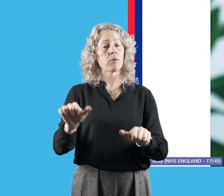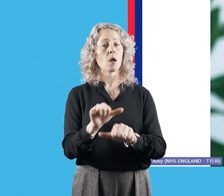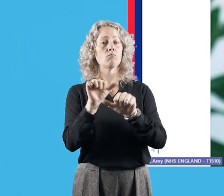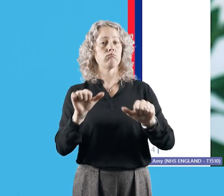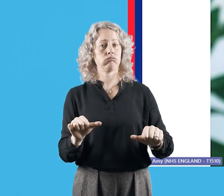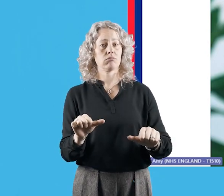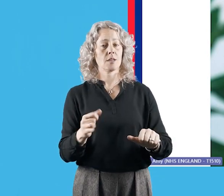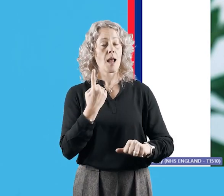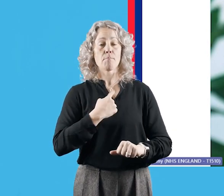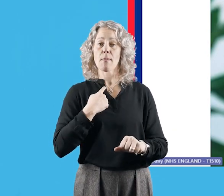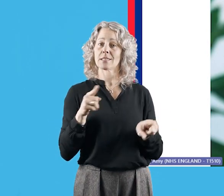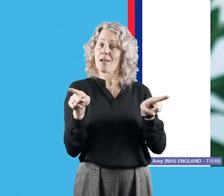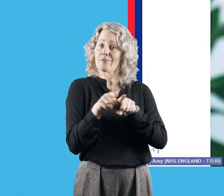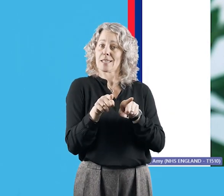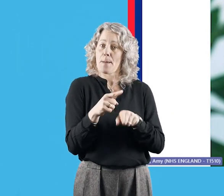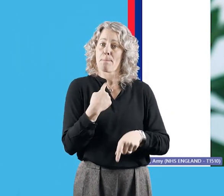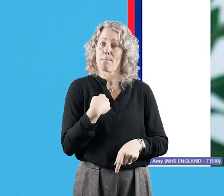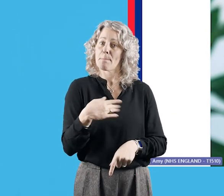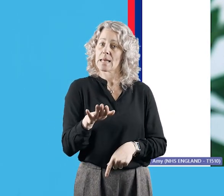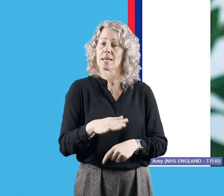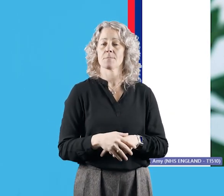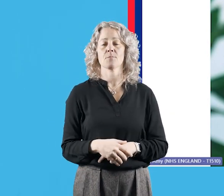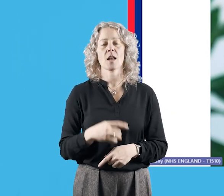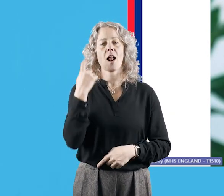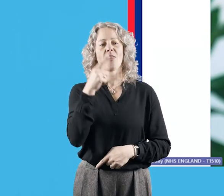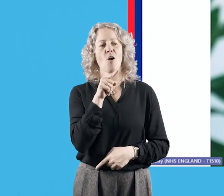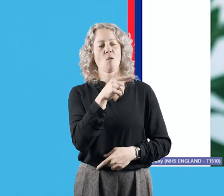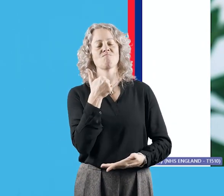I've completed the e-learning myself and thought it was excellent.